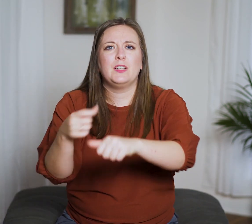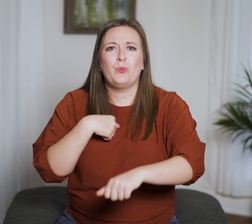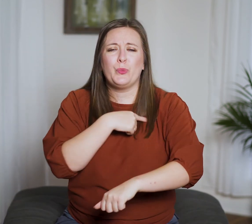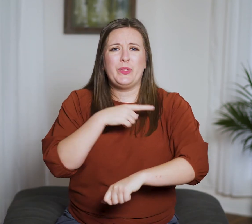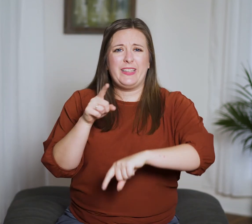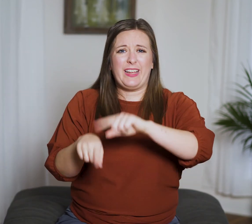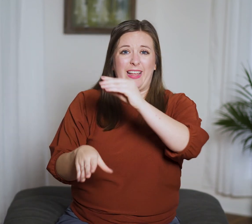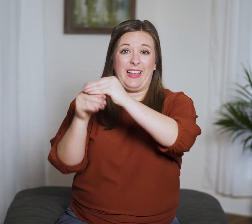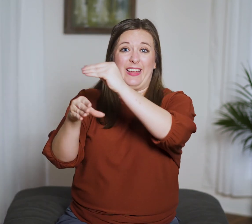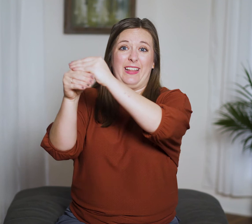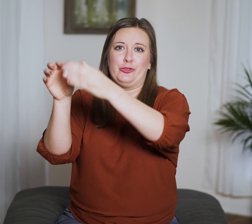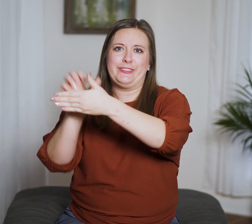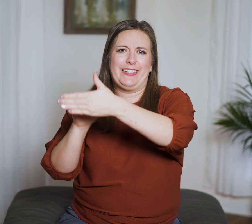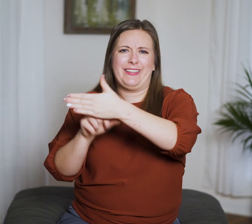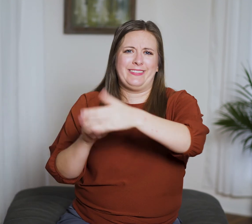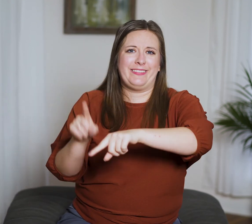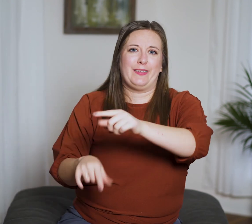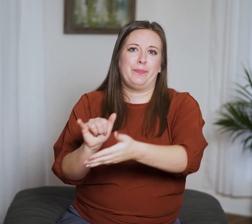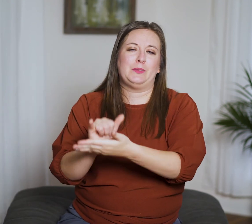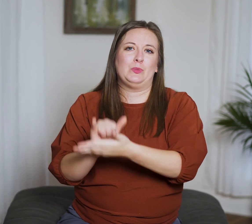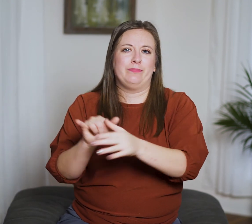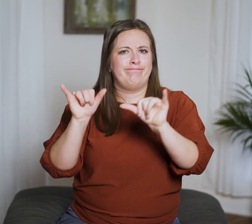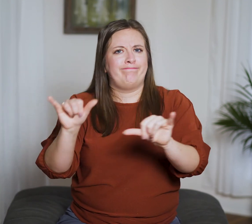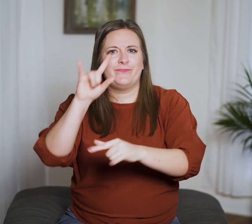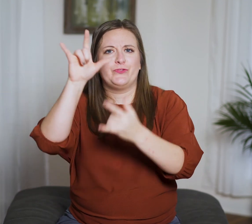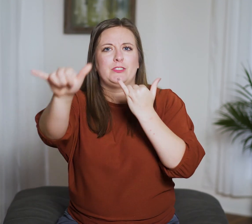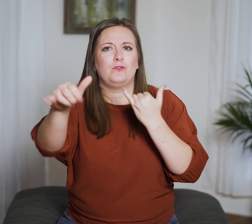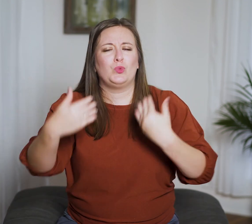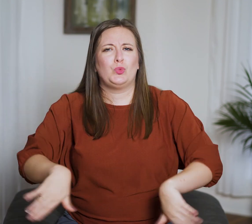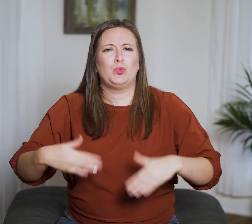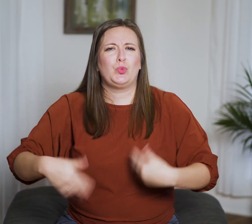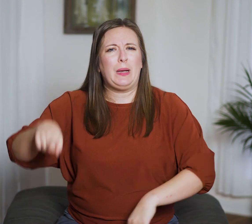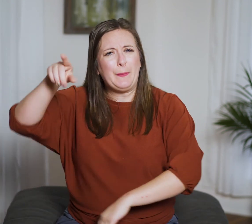We can’t add to it or take from it. It’s fixed forever.